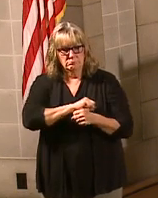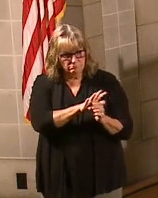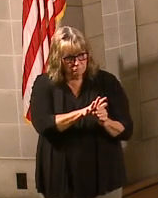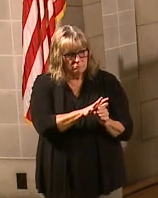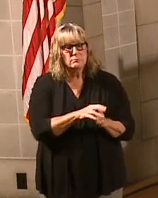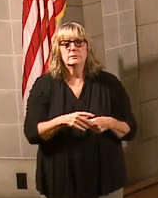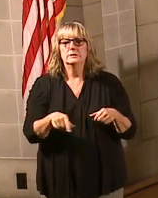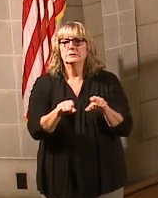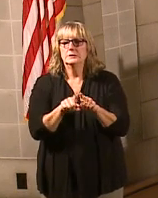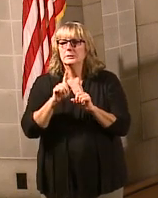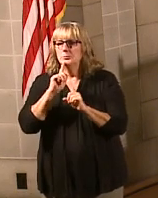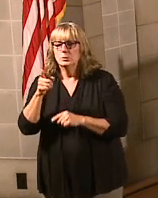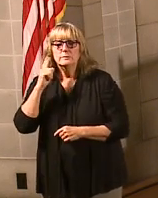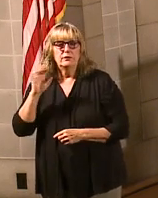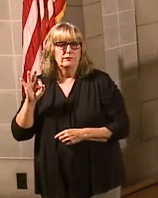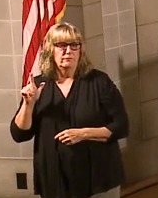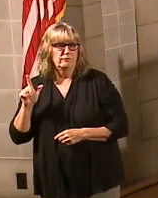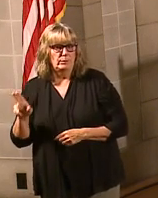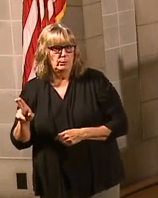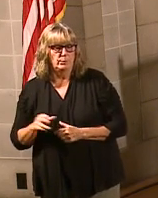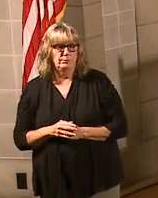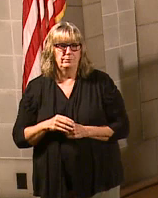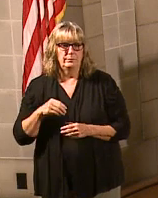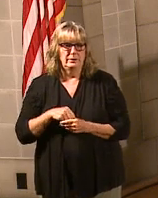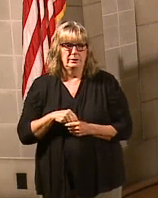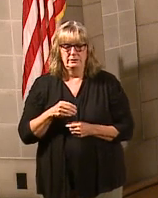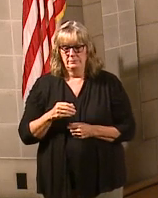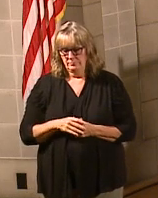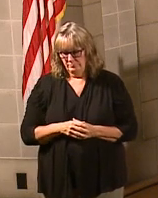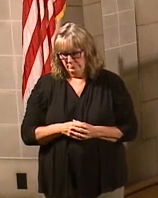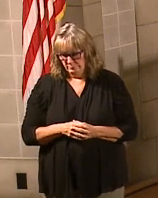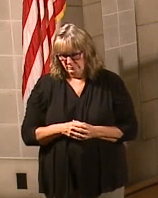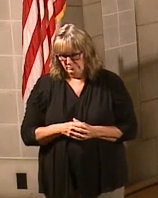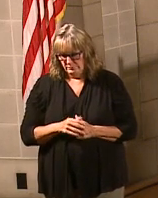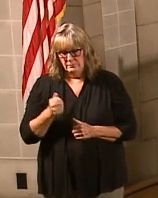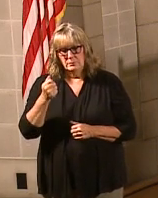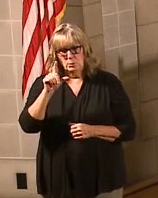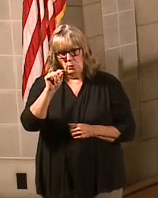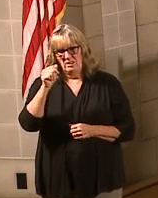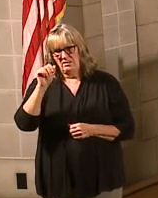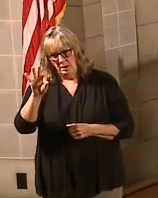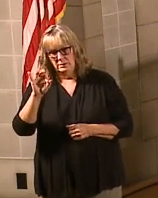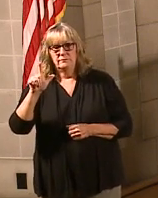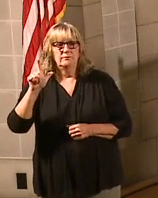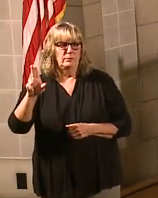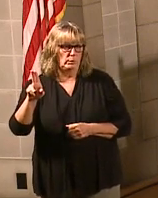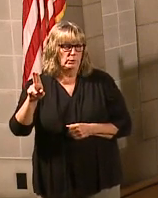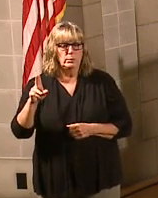HAVE LESS THAN FIVE DEATHS WITH